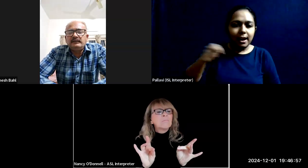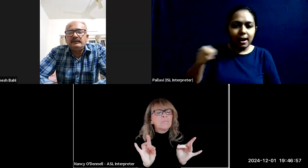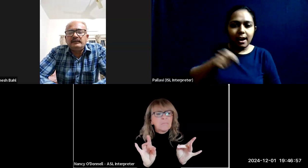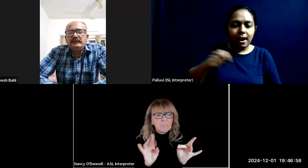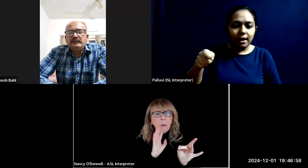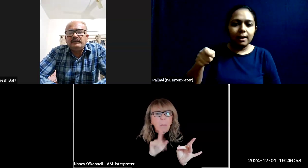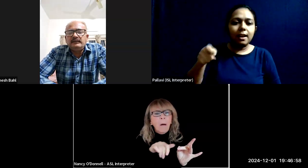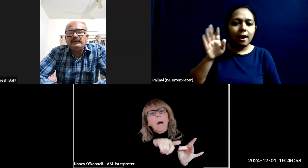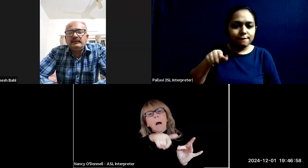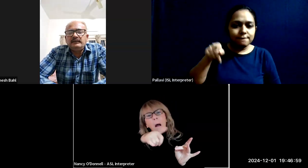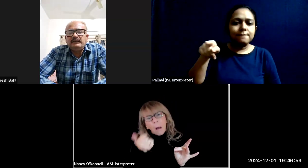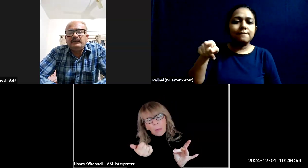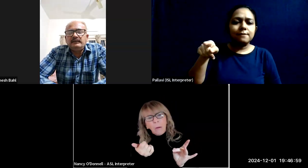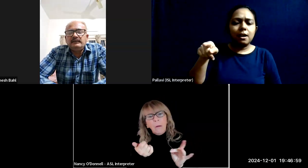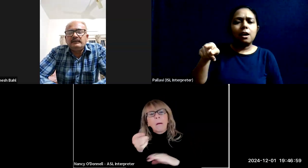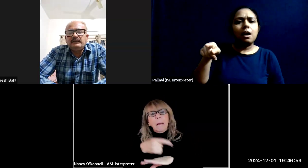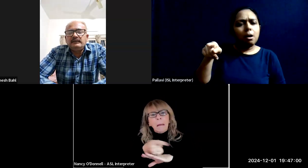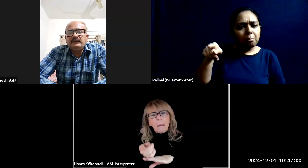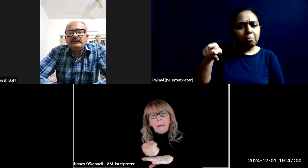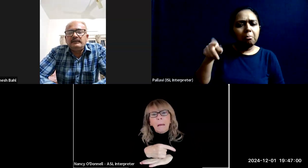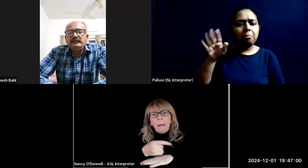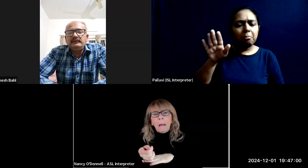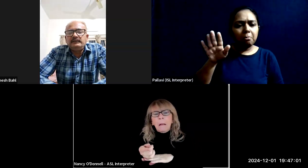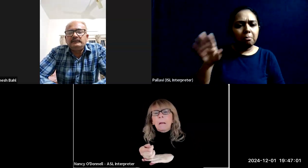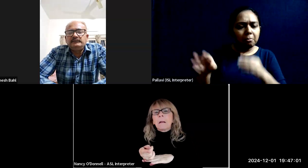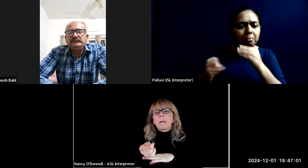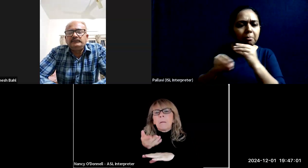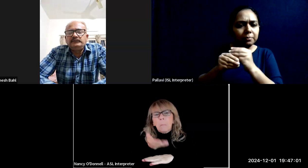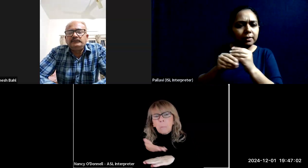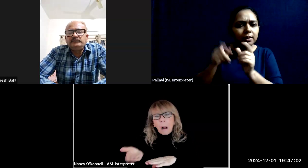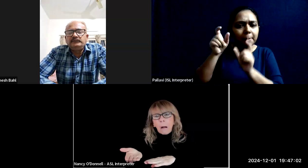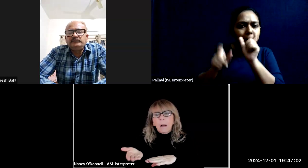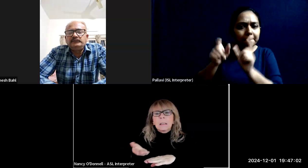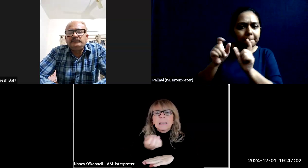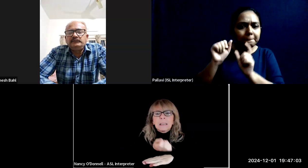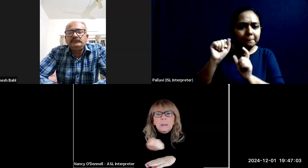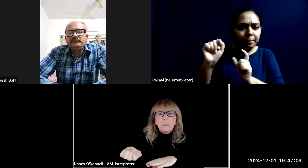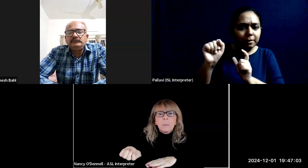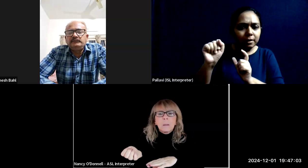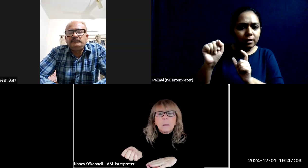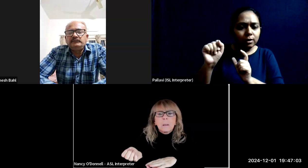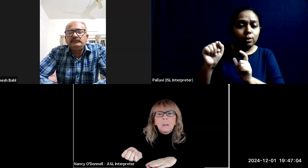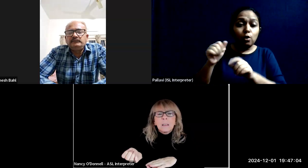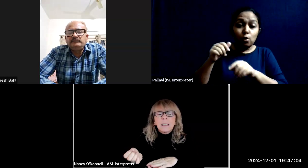And they mentioned that they mentioned people have to walk slow.